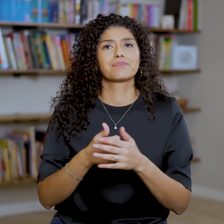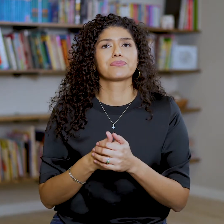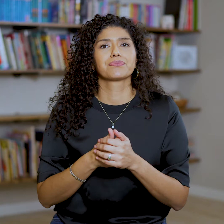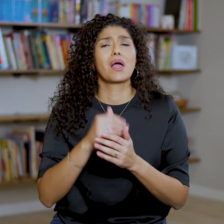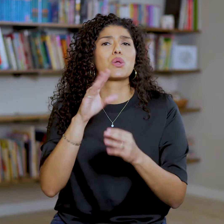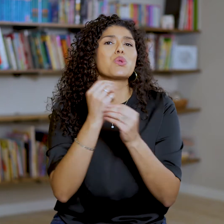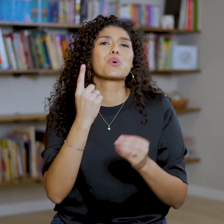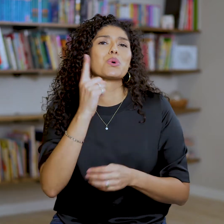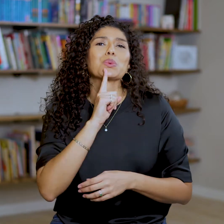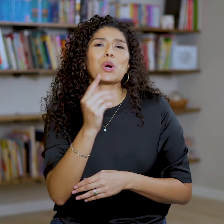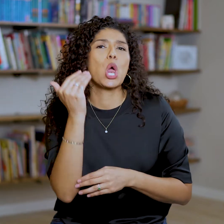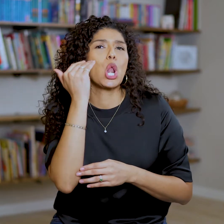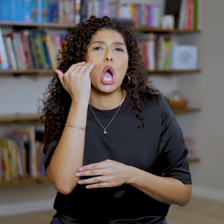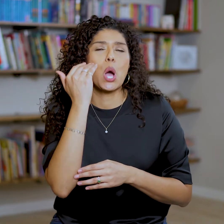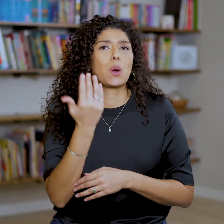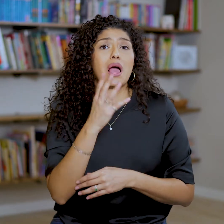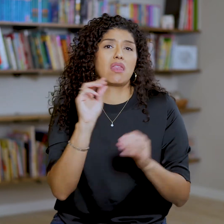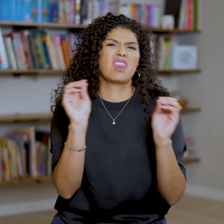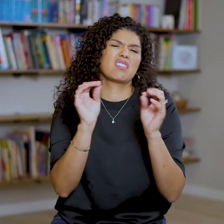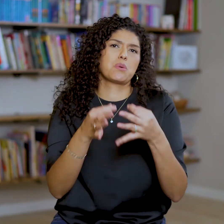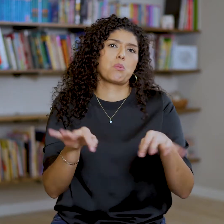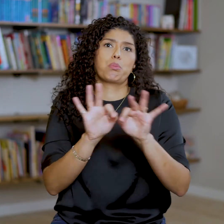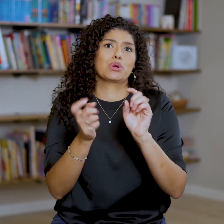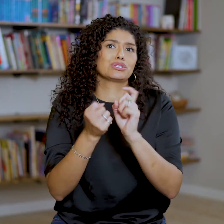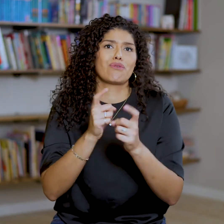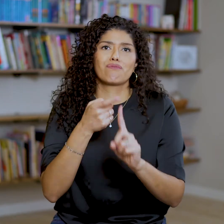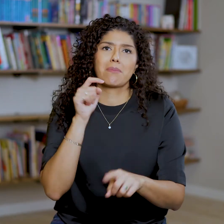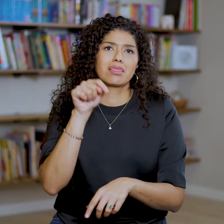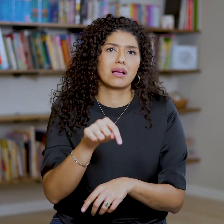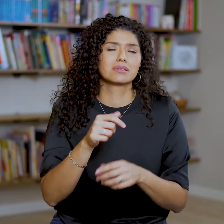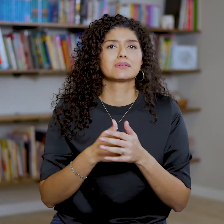No one really knows and nothing important hinges on it.